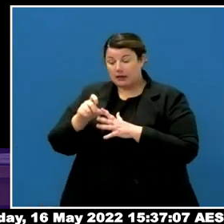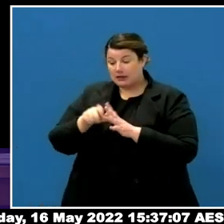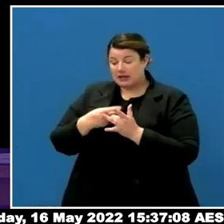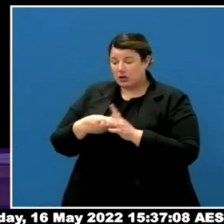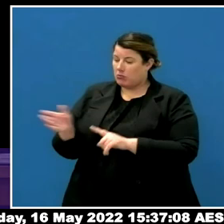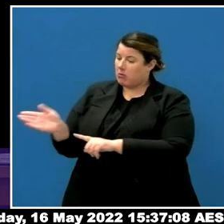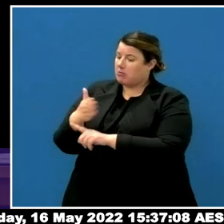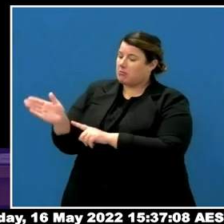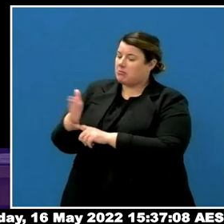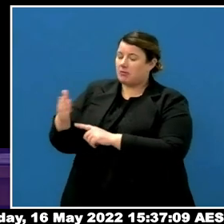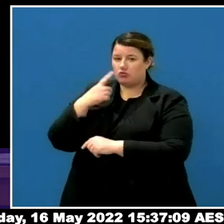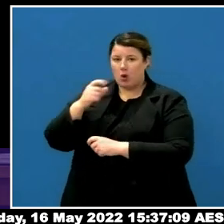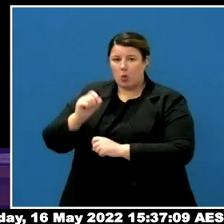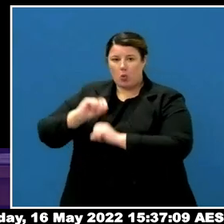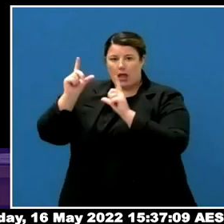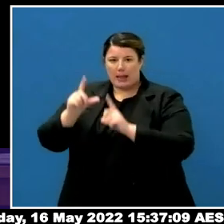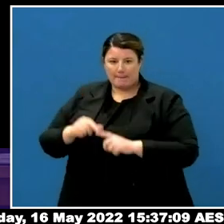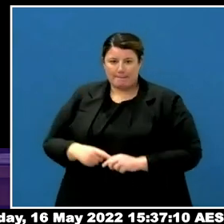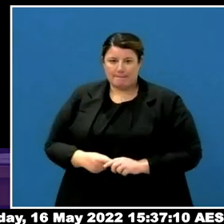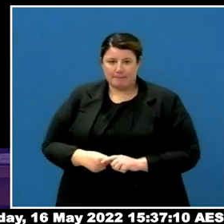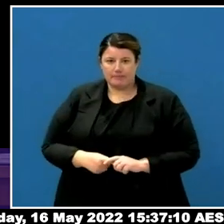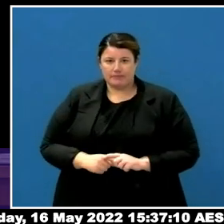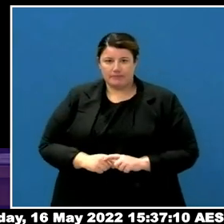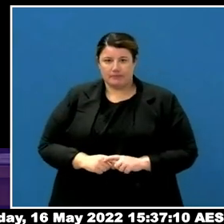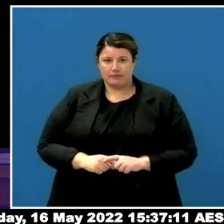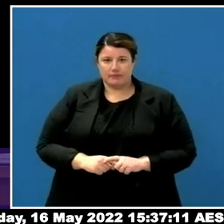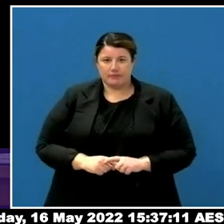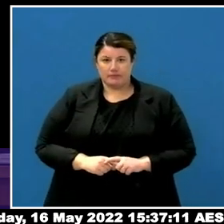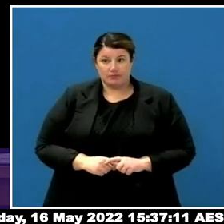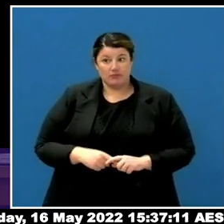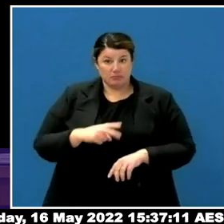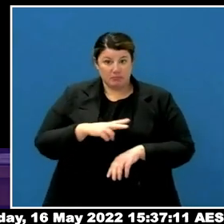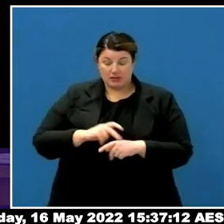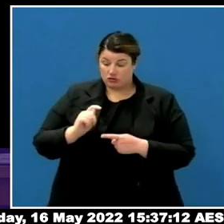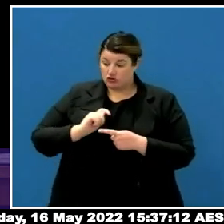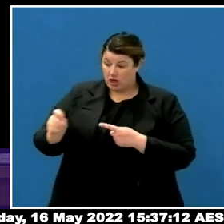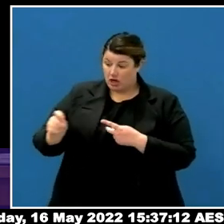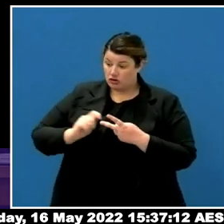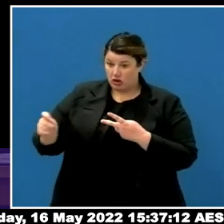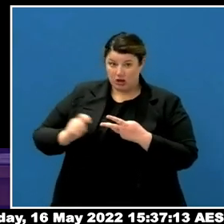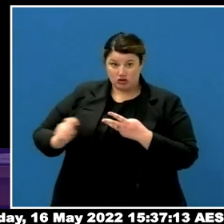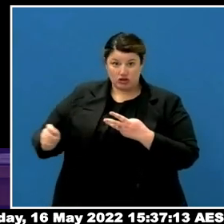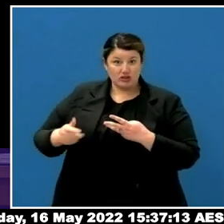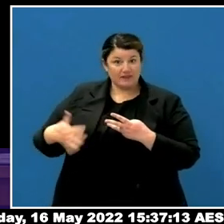And those were matters that were charged by police, as you understood. Yes. MR FOGARTY: Alright.